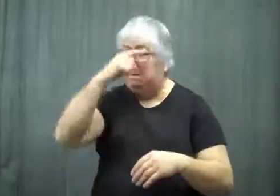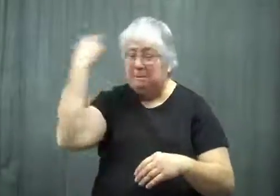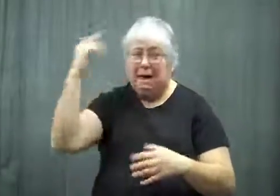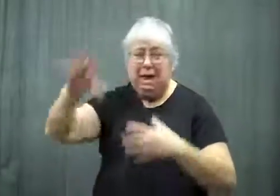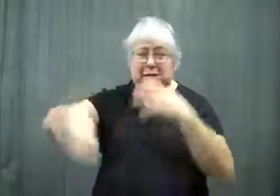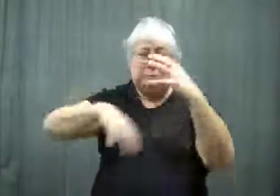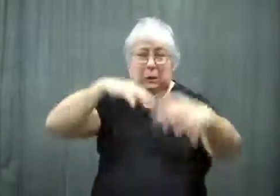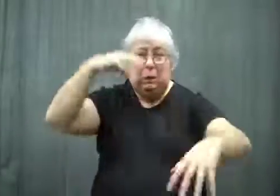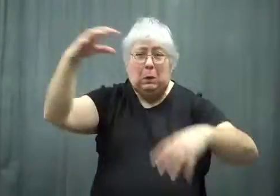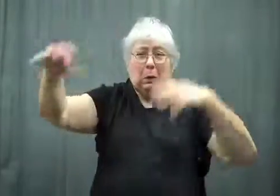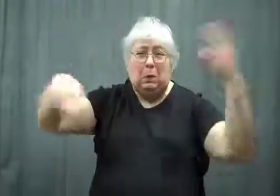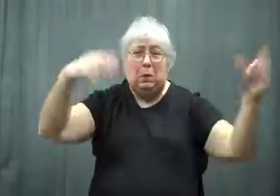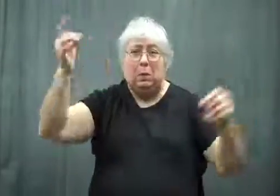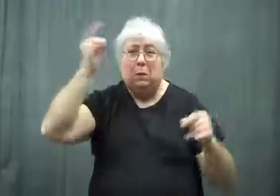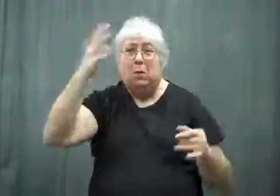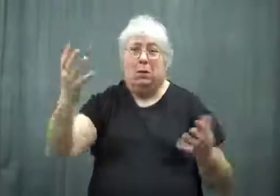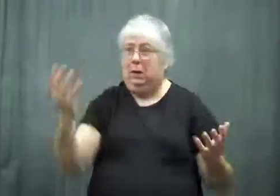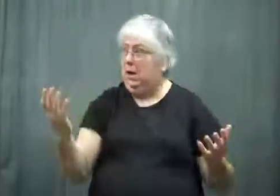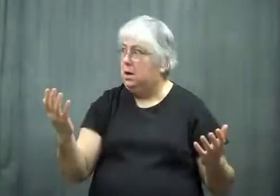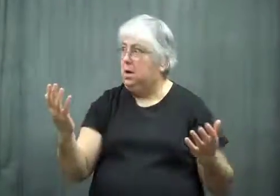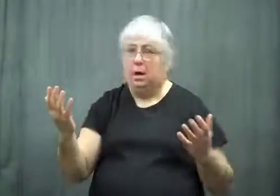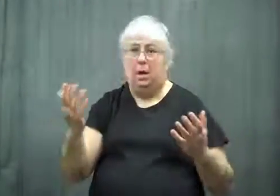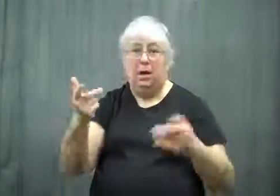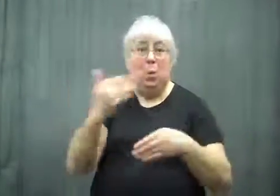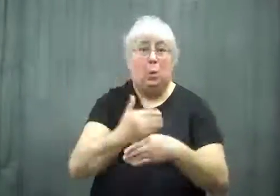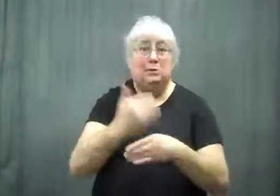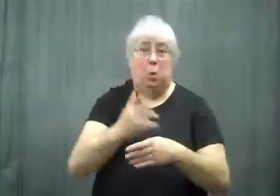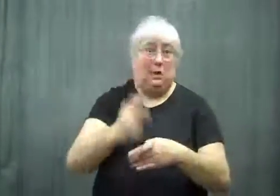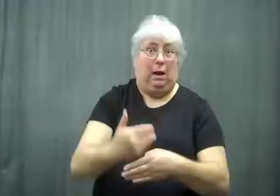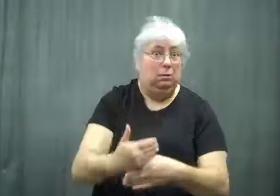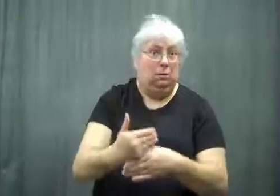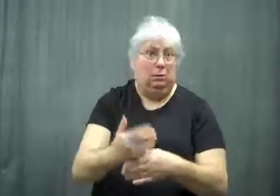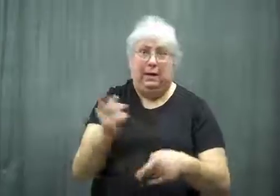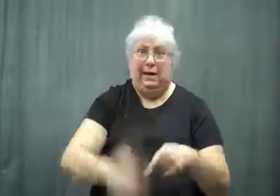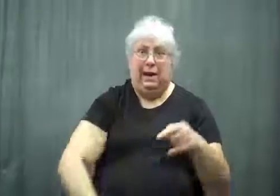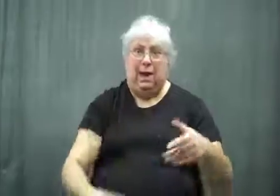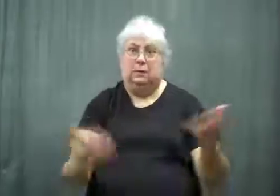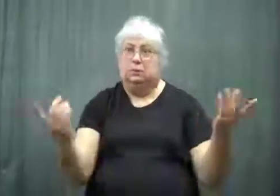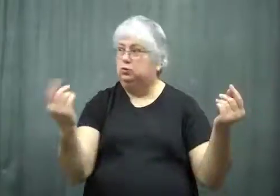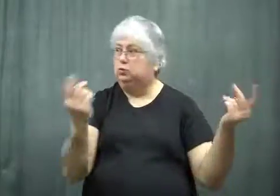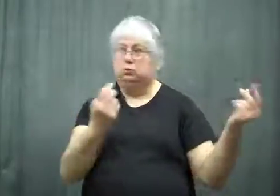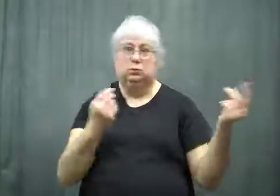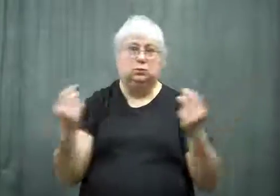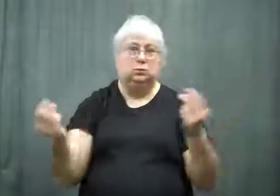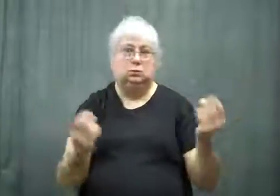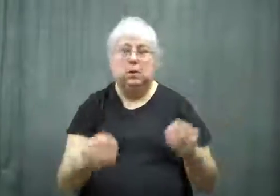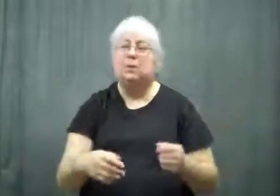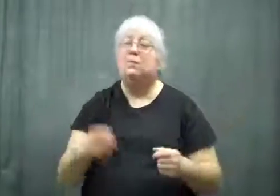Black smoke filled the building and there were no windows to open to let it out.